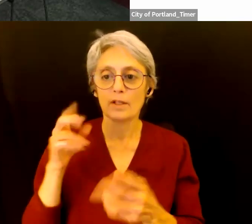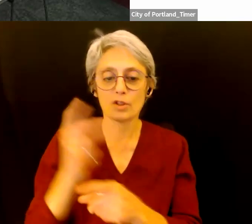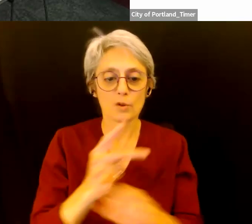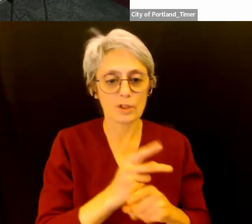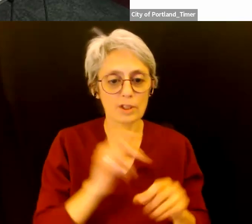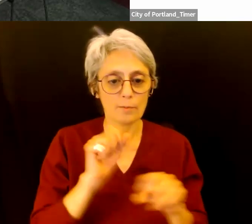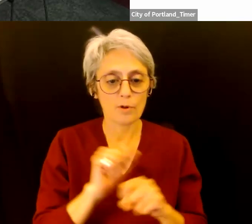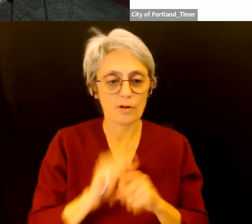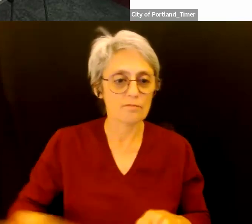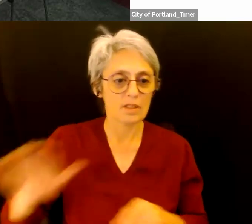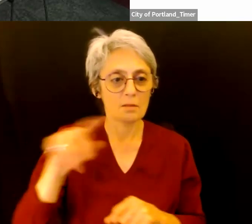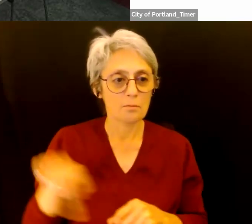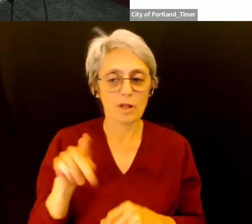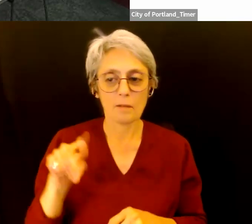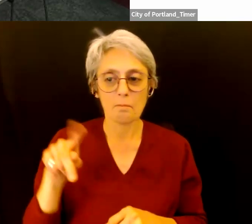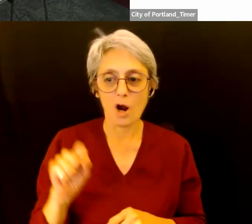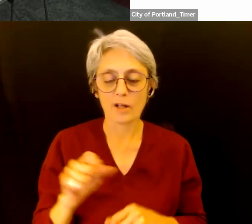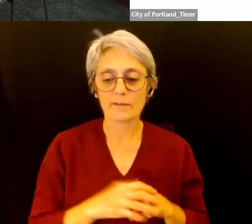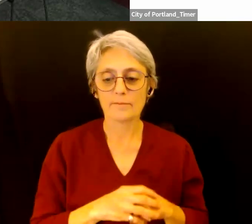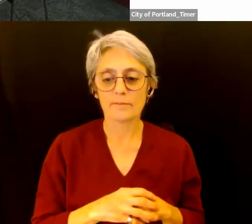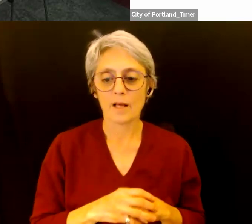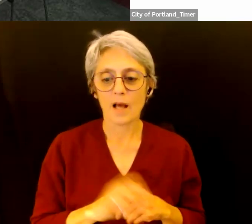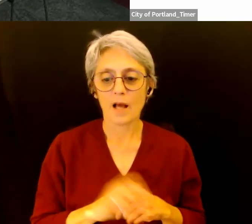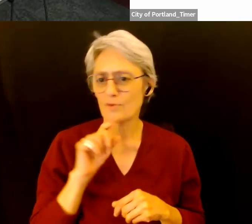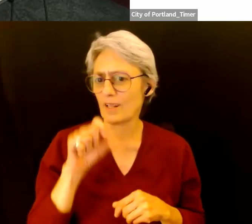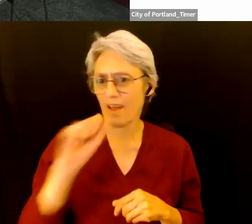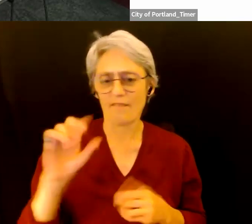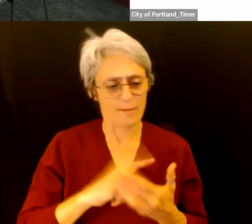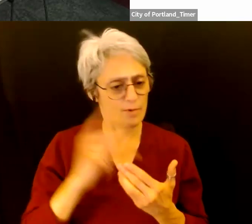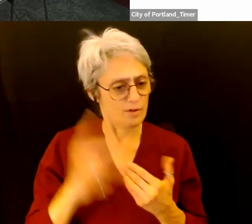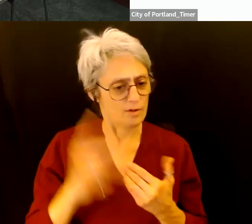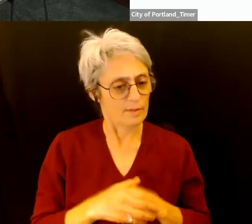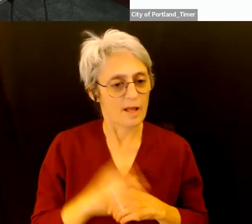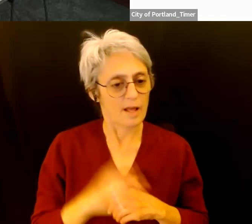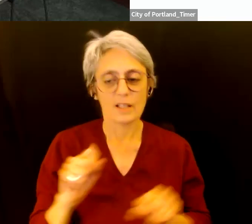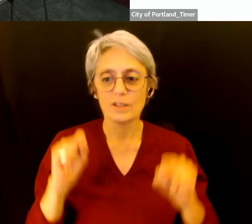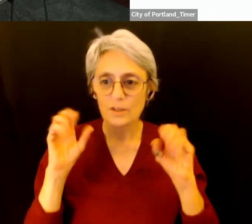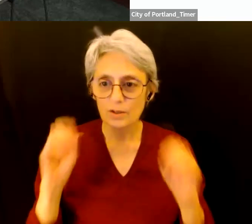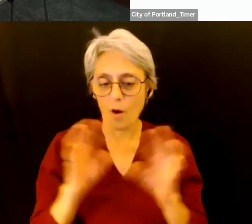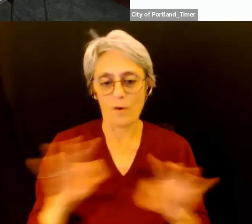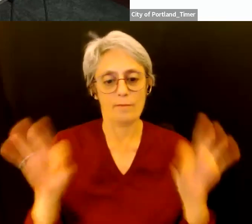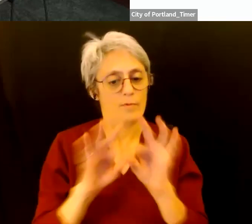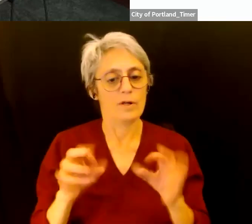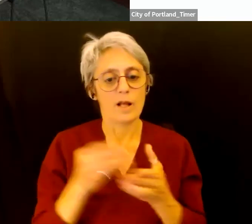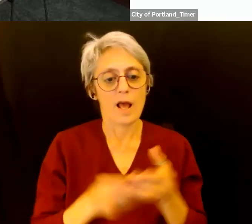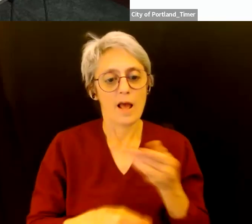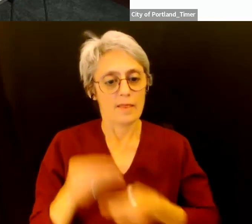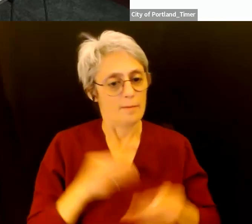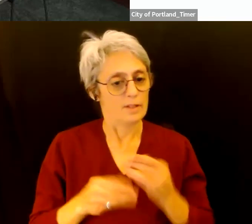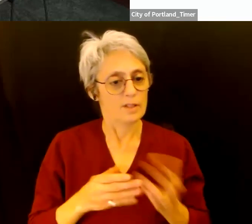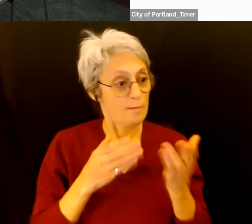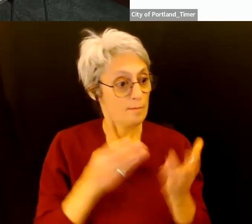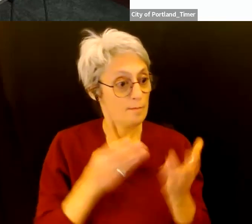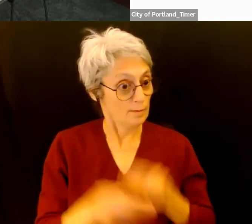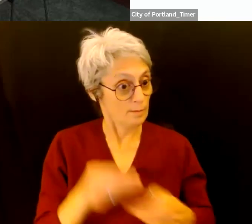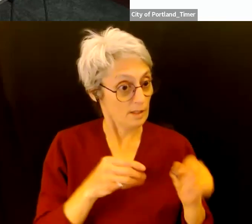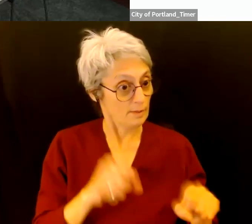And I just really love that program. I think it is so important and the budget The proposed budget puts that program at risk.